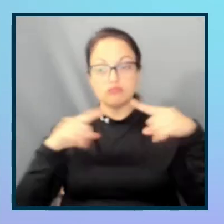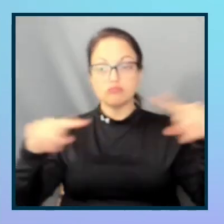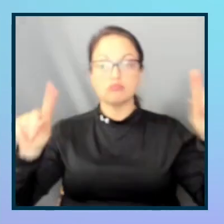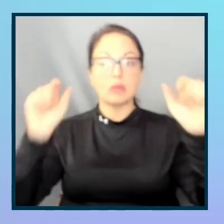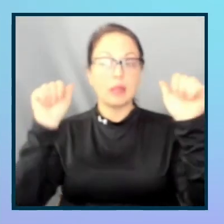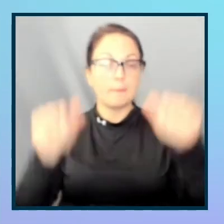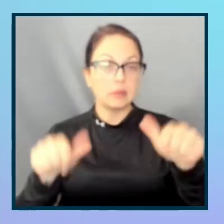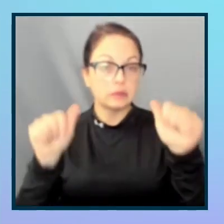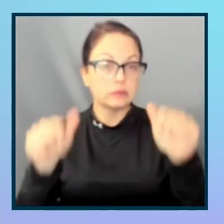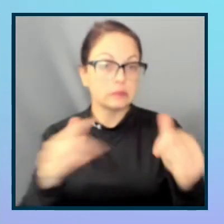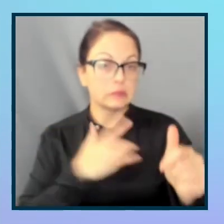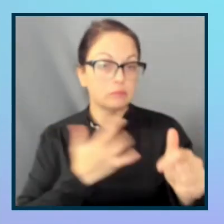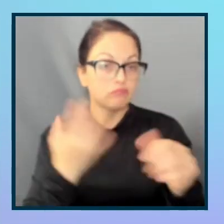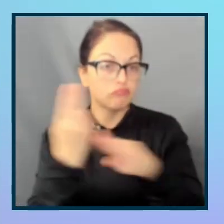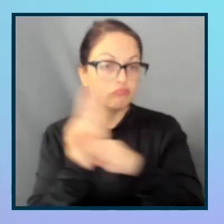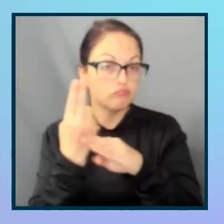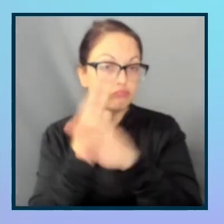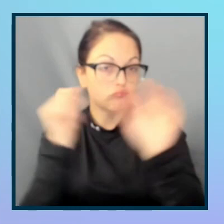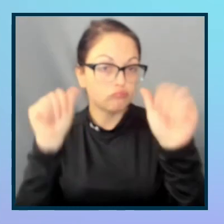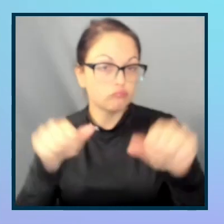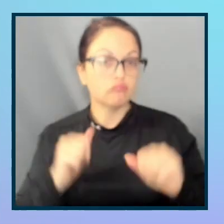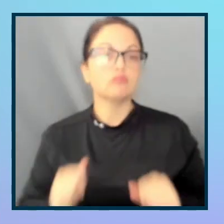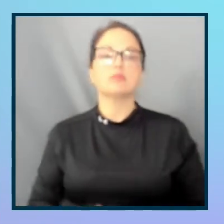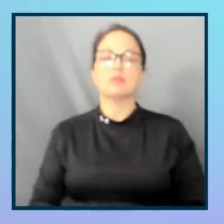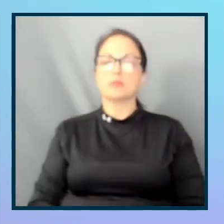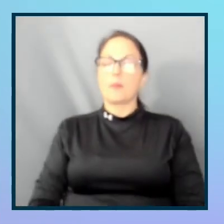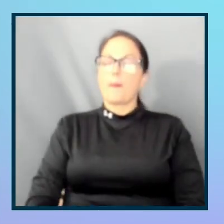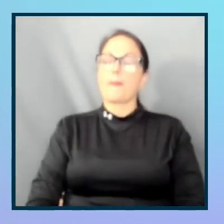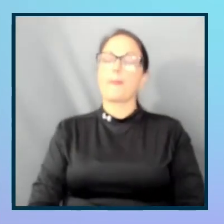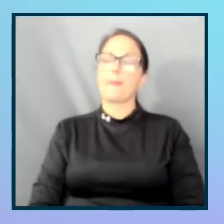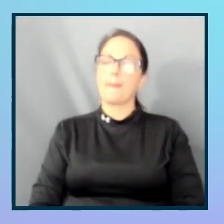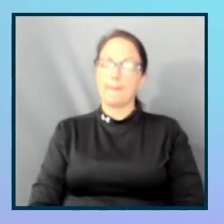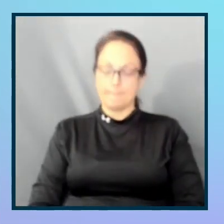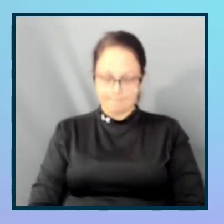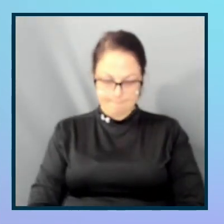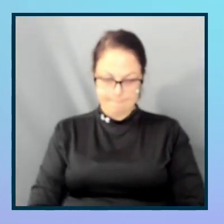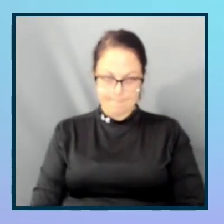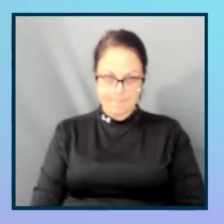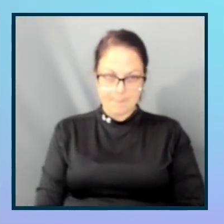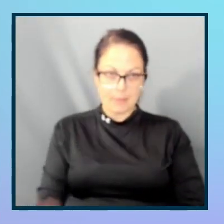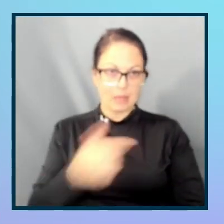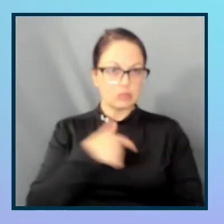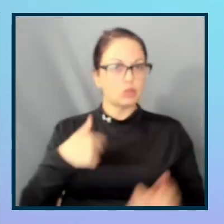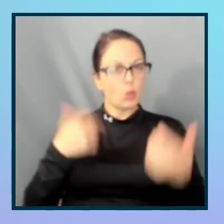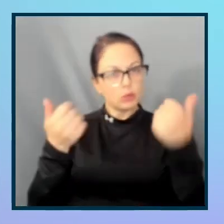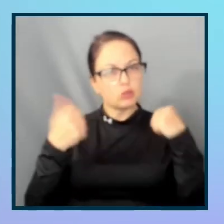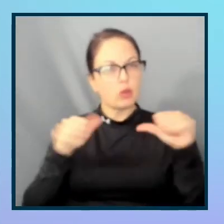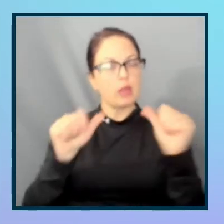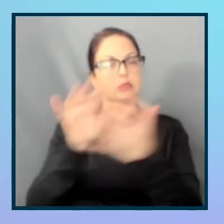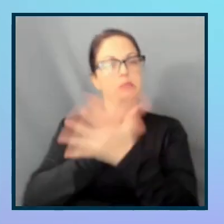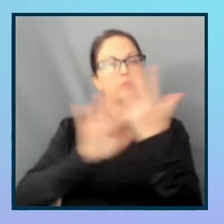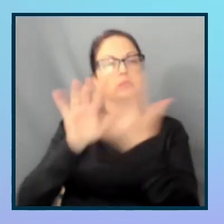are usually usable capabilities. So we're trying to really blend it, not create these specialties.